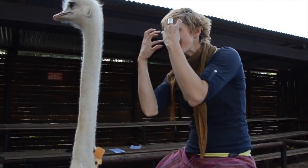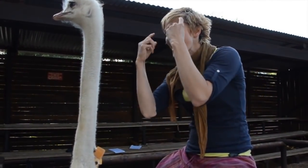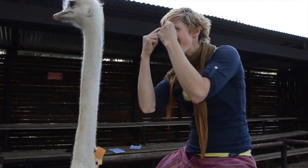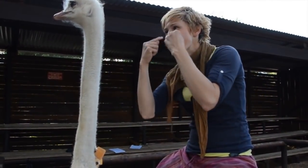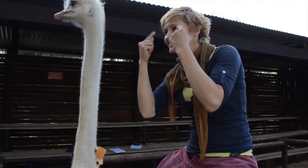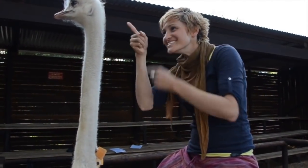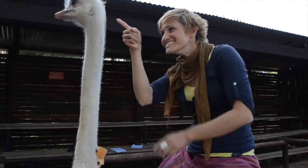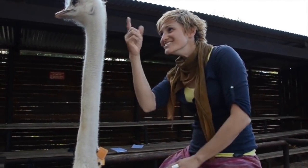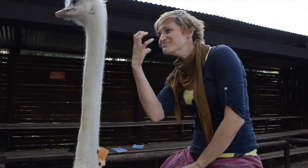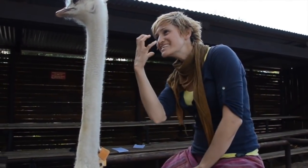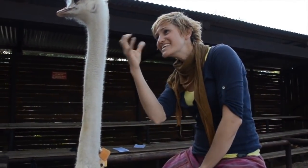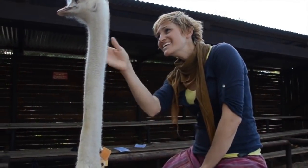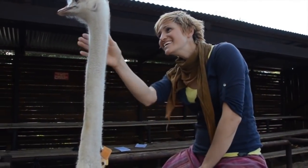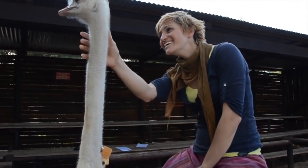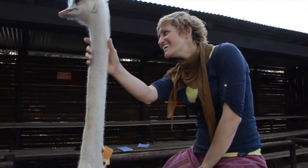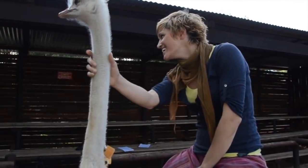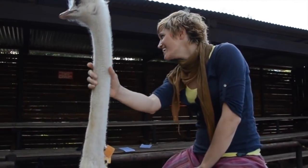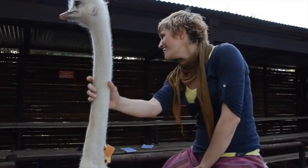What big eyes this ostrich has.